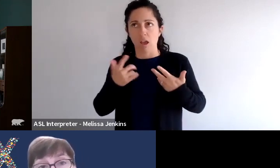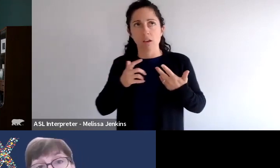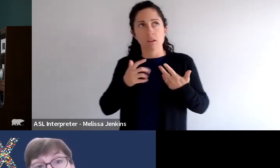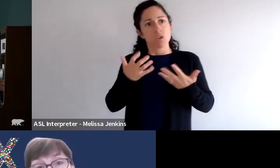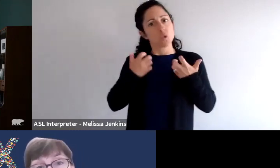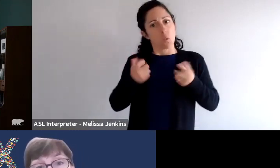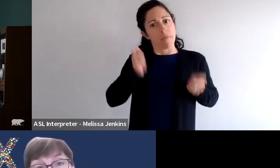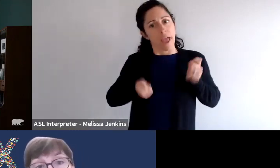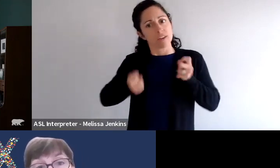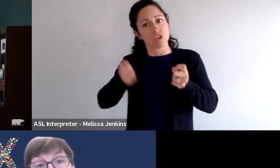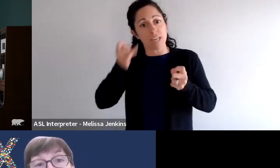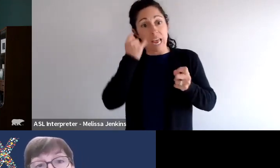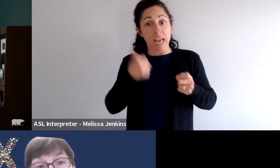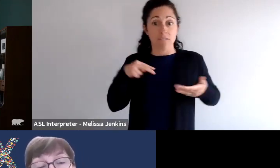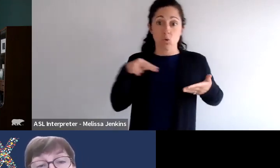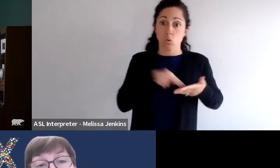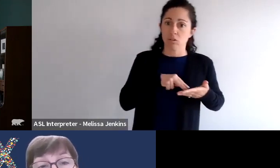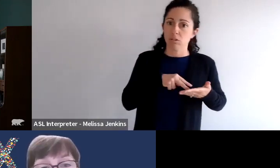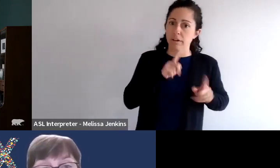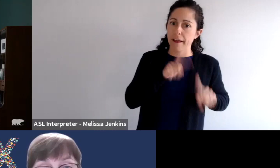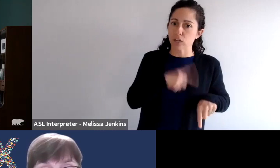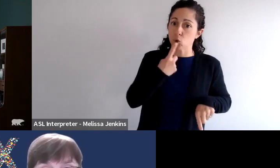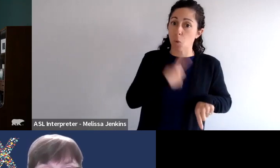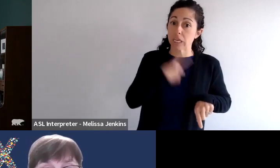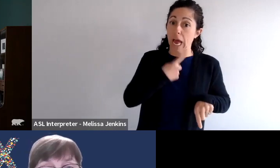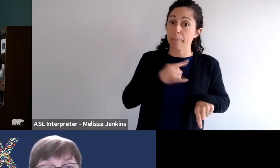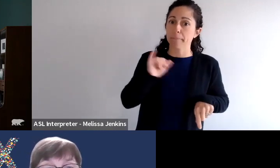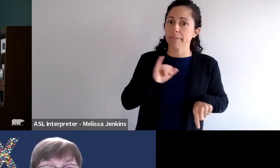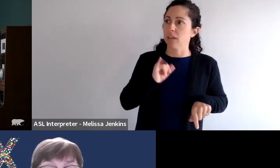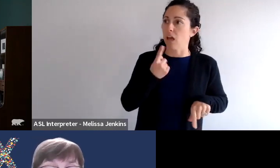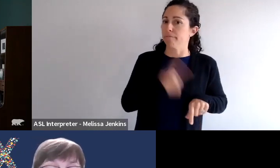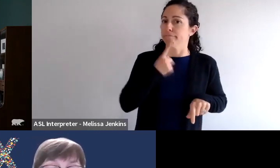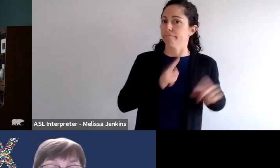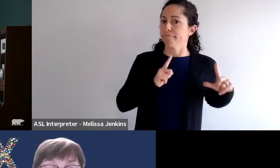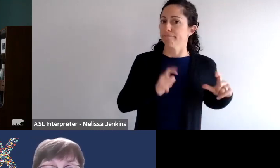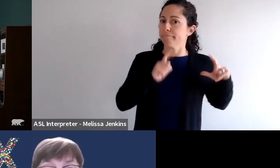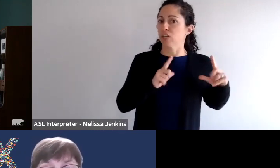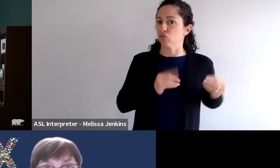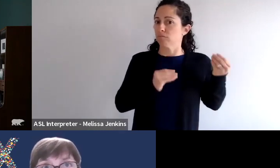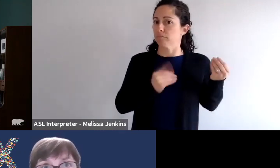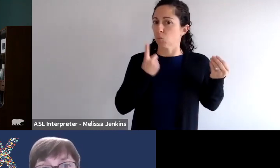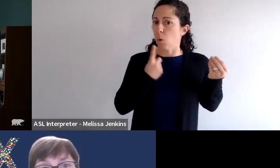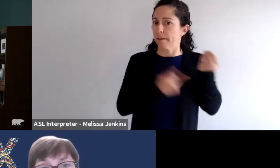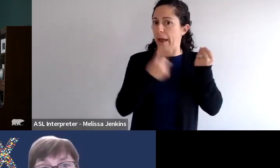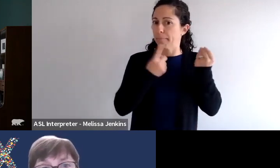it's a video, it's a, it shows the disease for that person. But you want that progression of disease